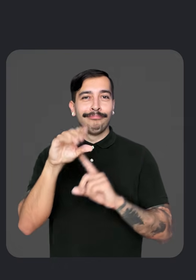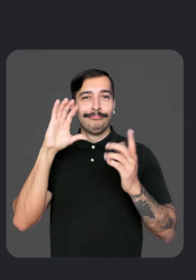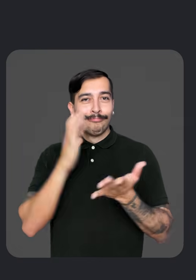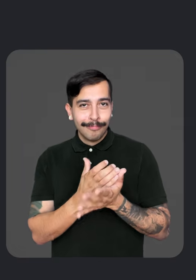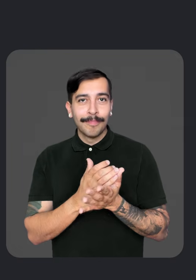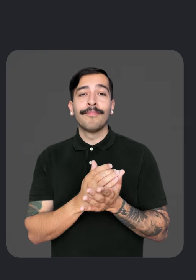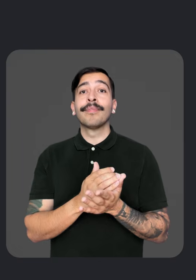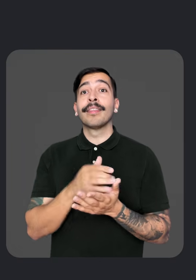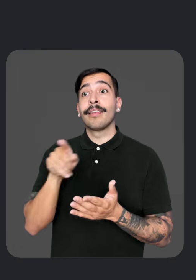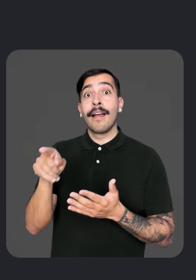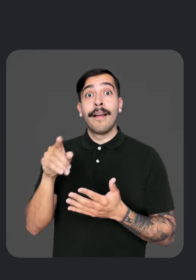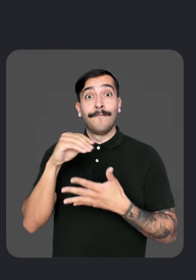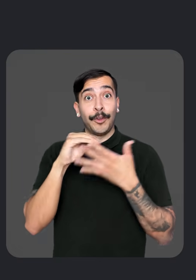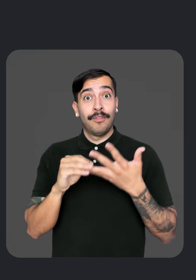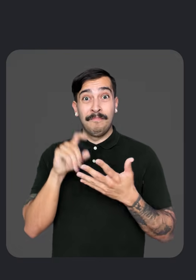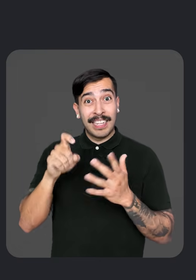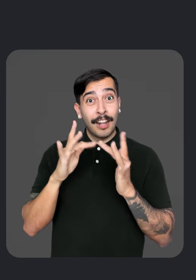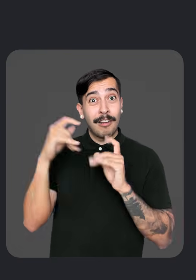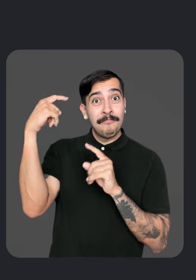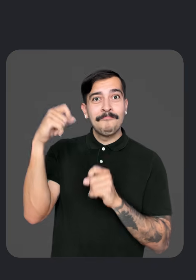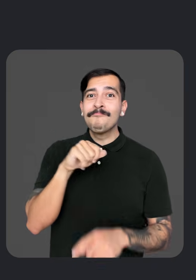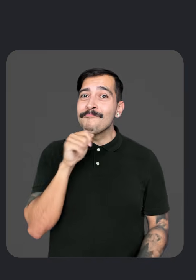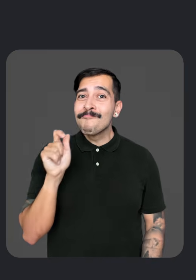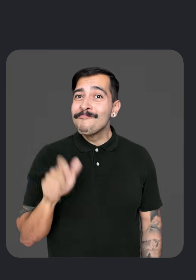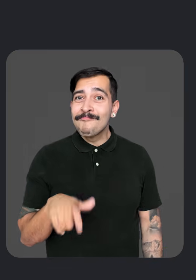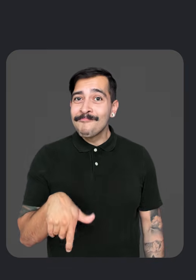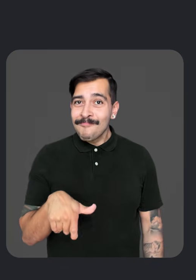Now, the scene description feature for Guided Frame can be used offline.